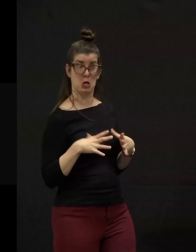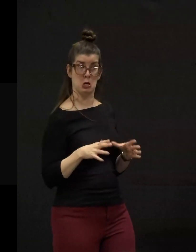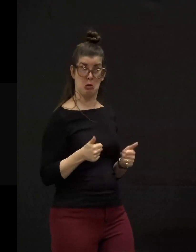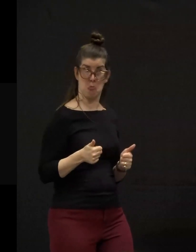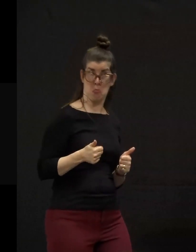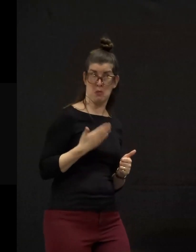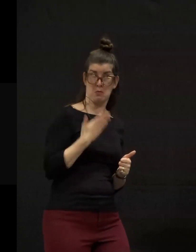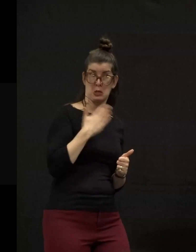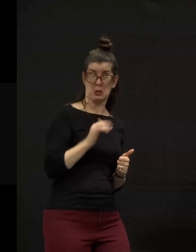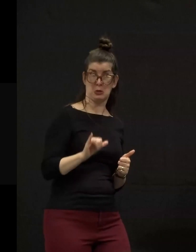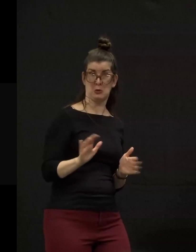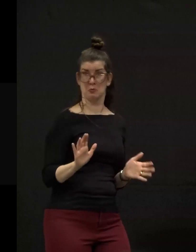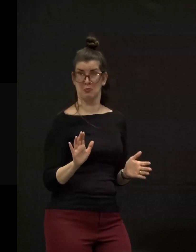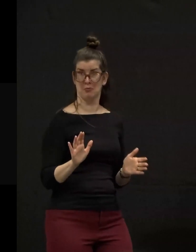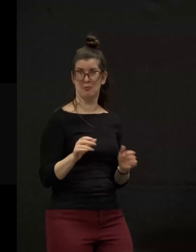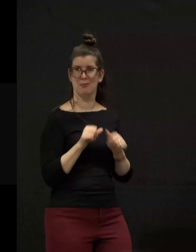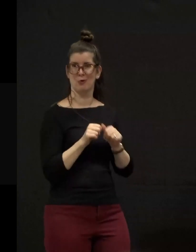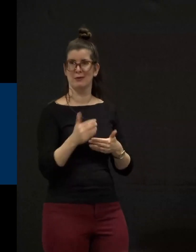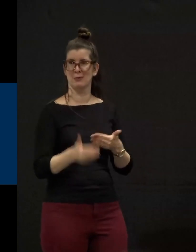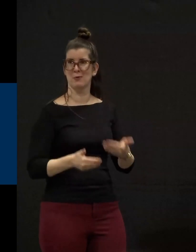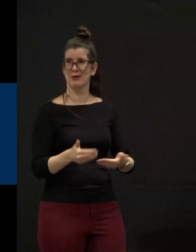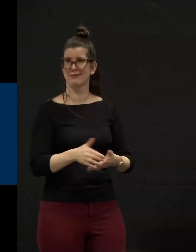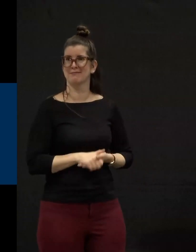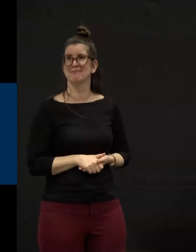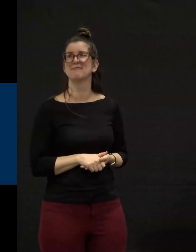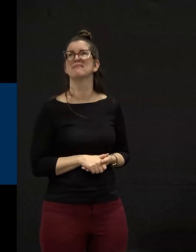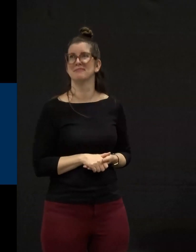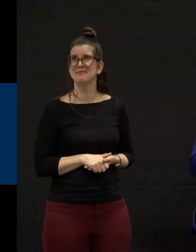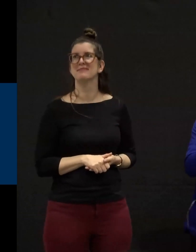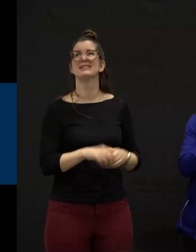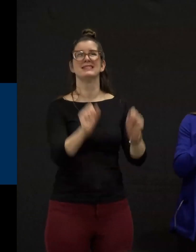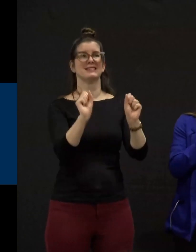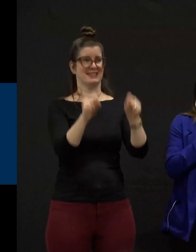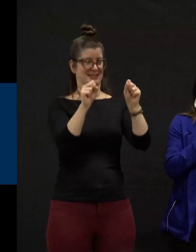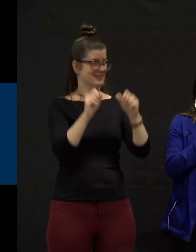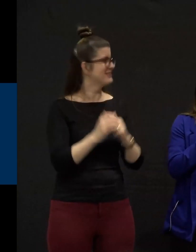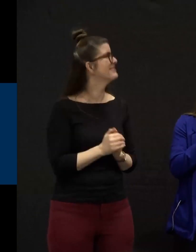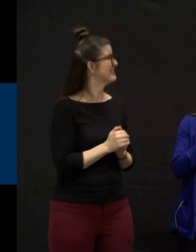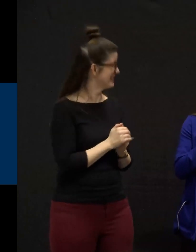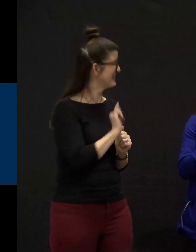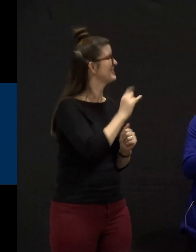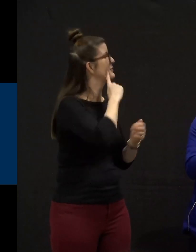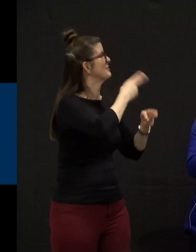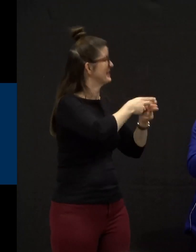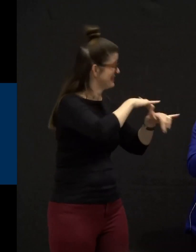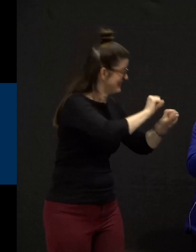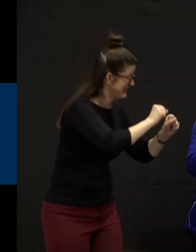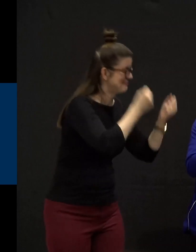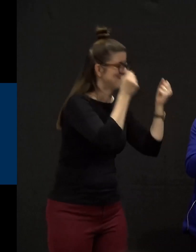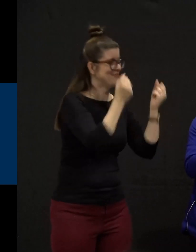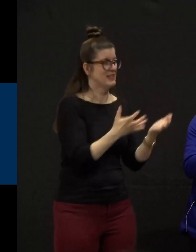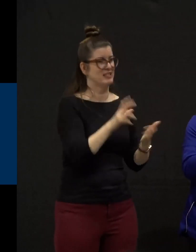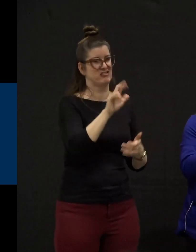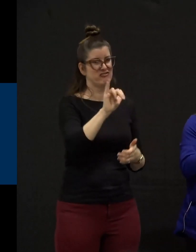Okay, let's keep going. Yes, so as we alluded to, yes, we have many rich examples